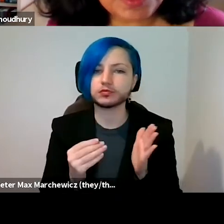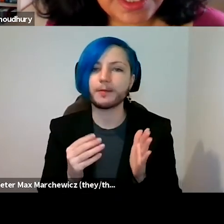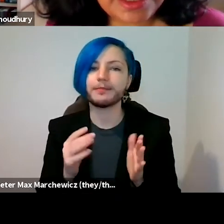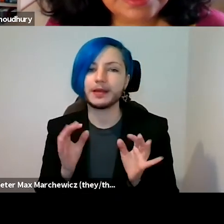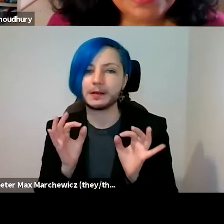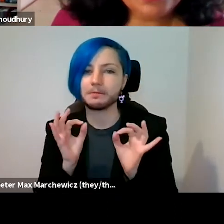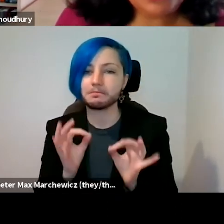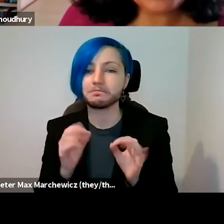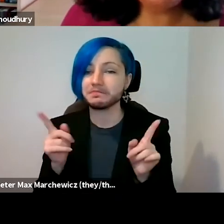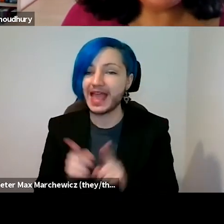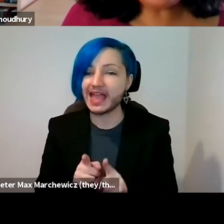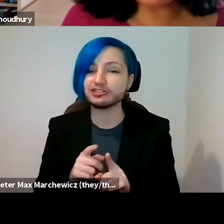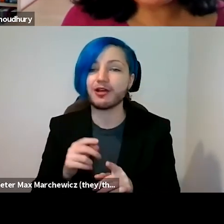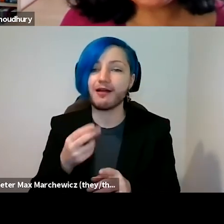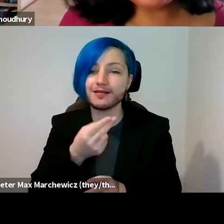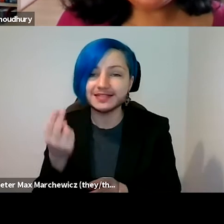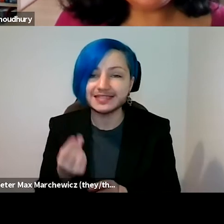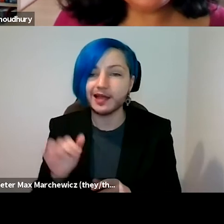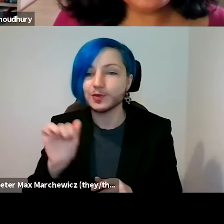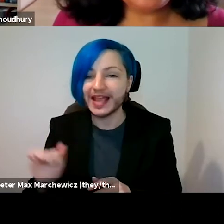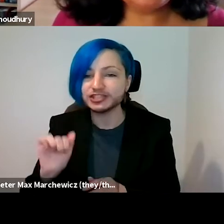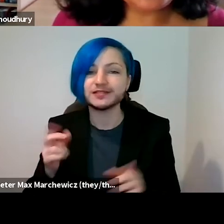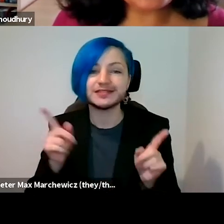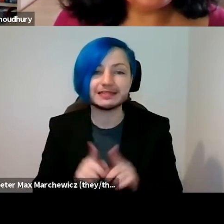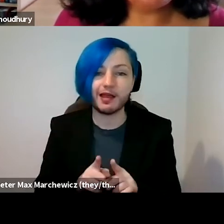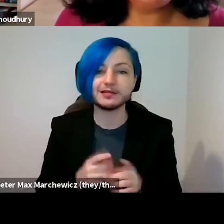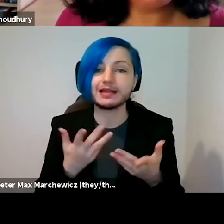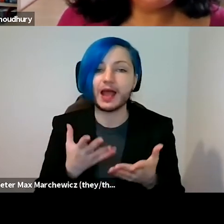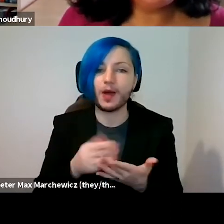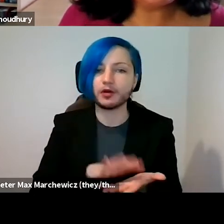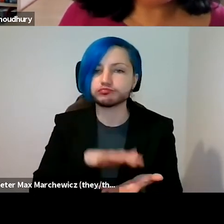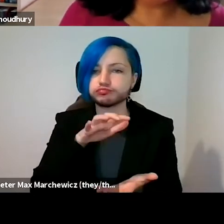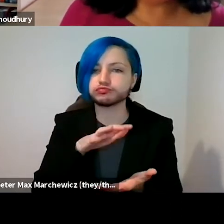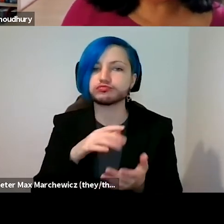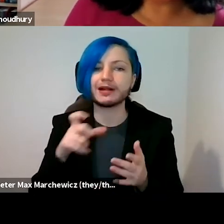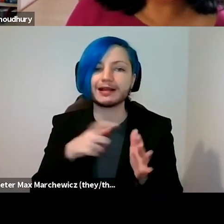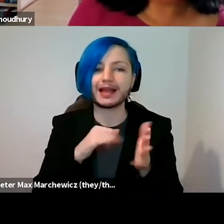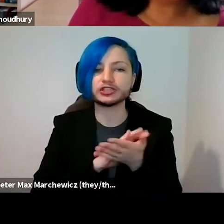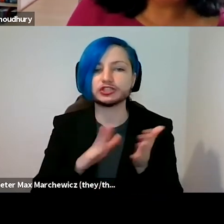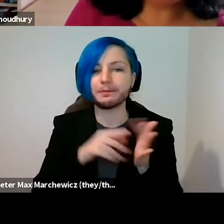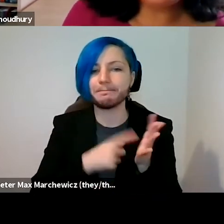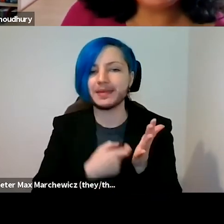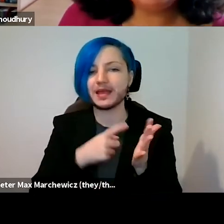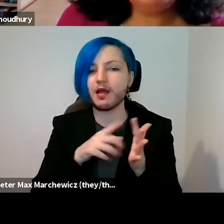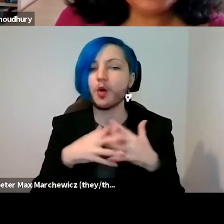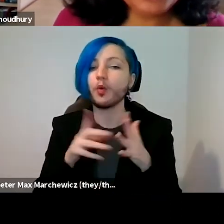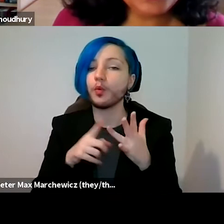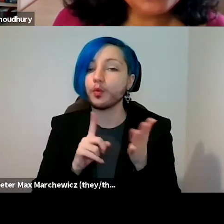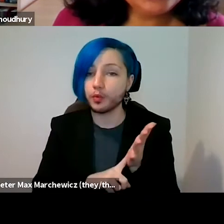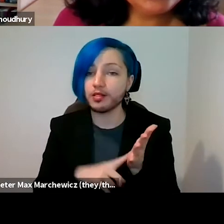once again, has imported a considerable quantity of cashmere wool, and converted it to the manufacture of British shawls.